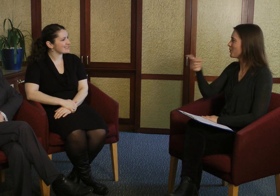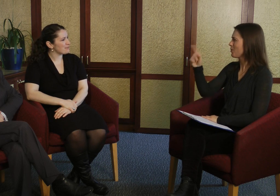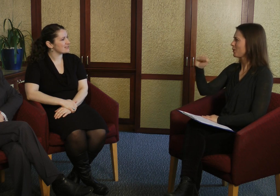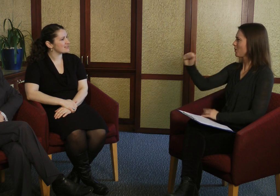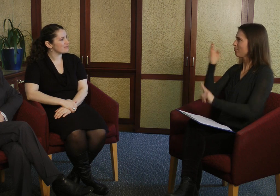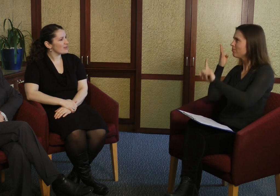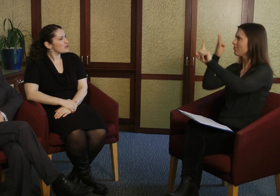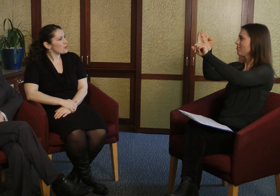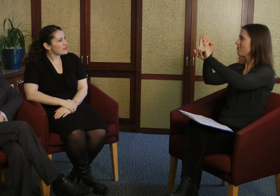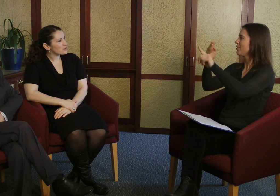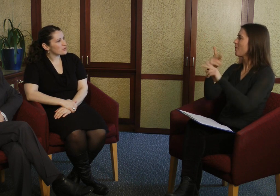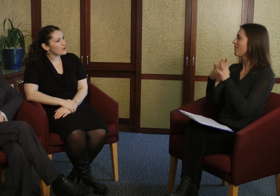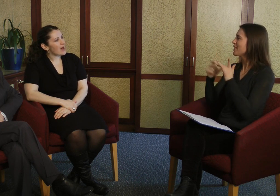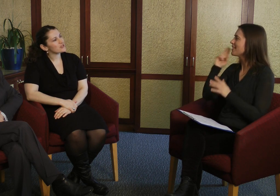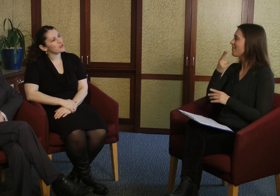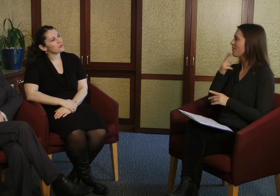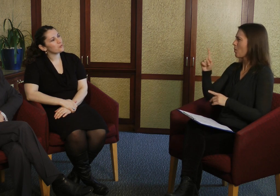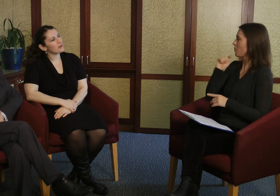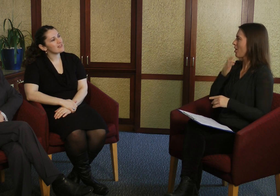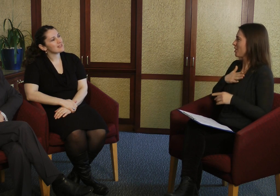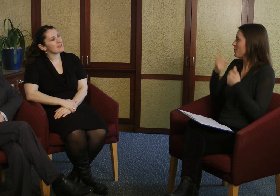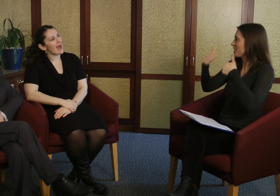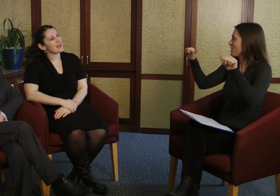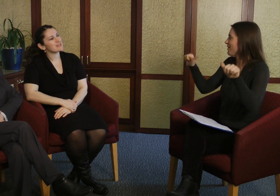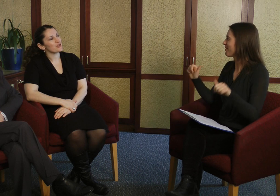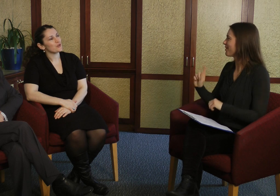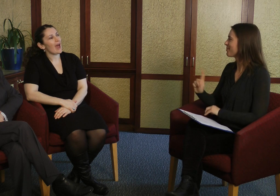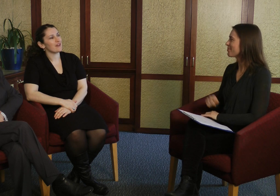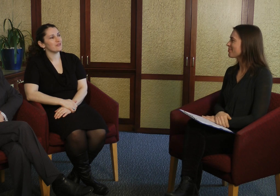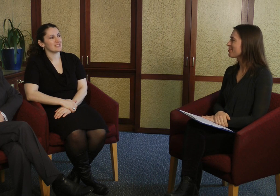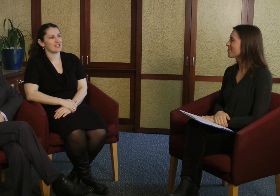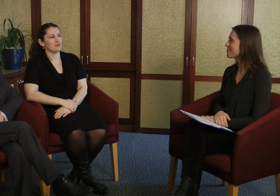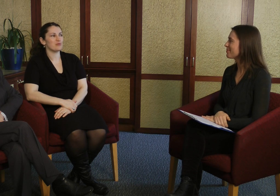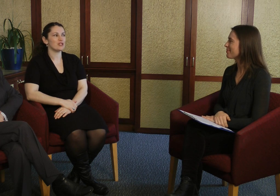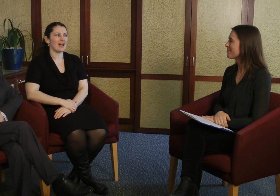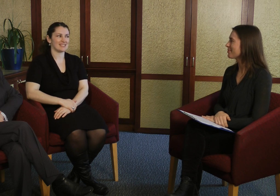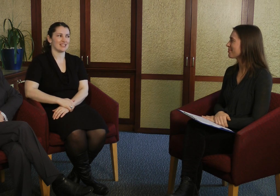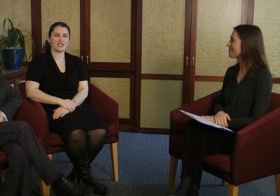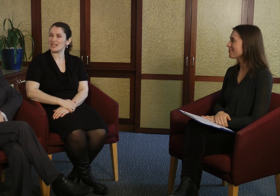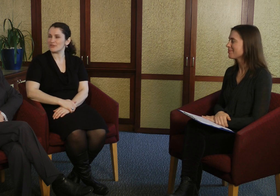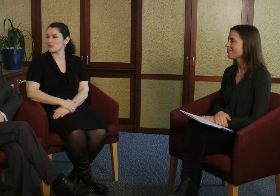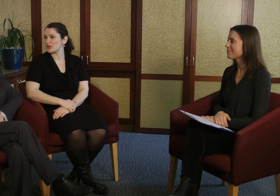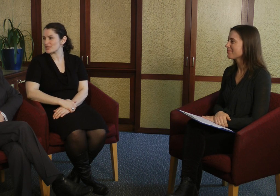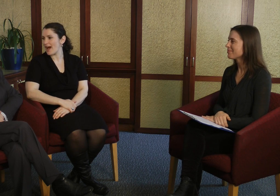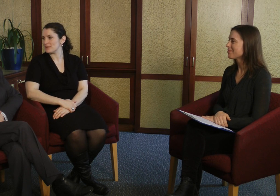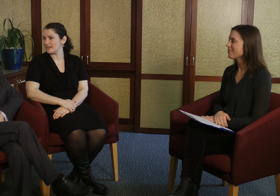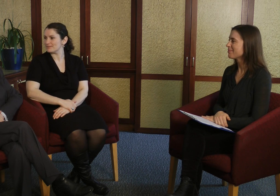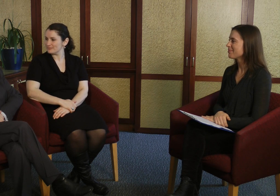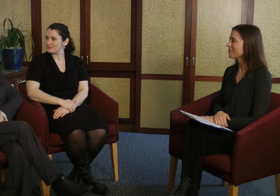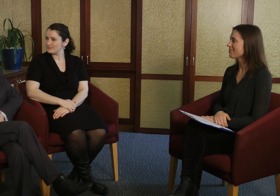that's happened. So I wanted also to ask you what are some of the aims that you have and what are some of the things you would like to see happen during your time here?